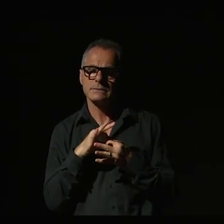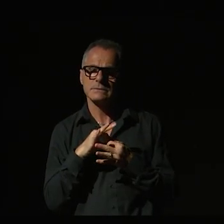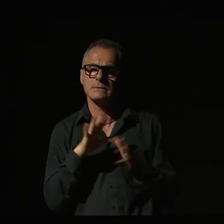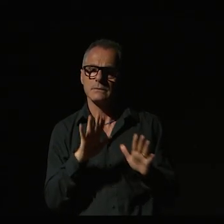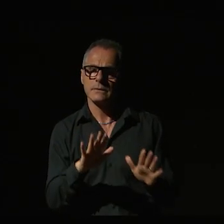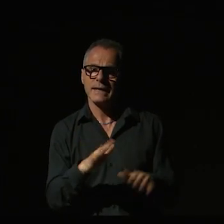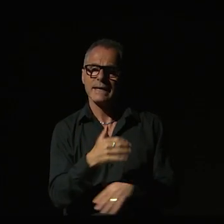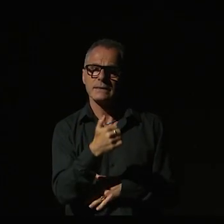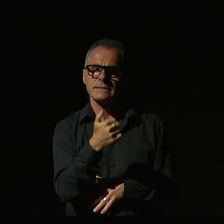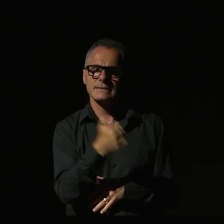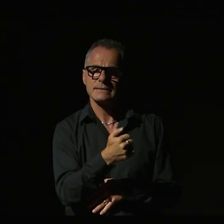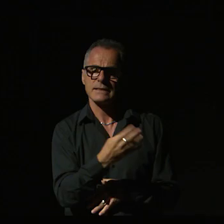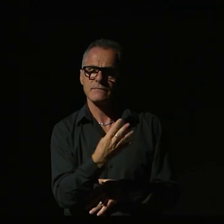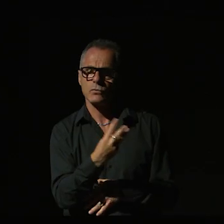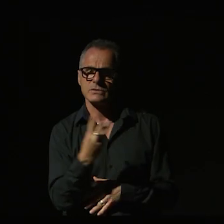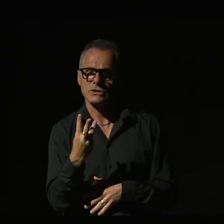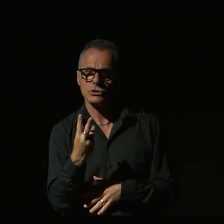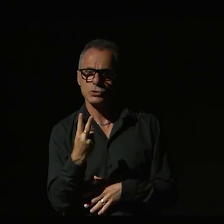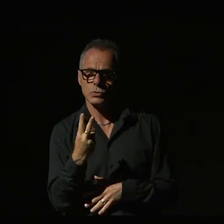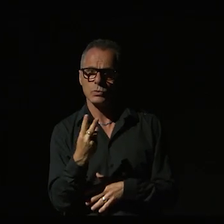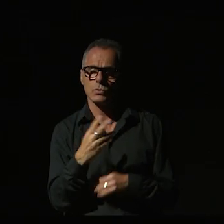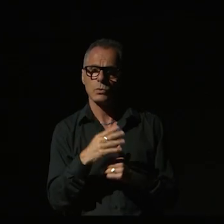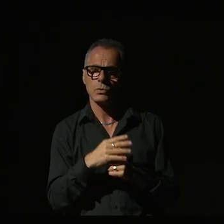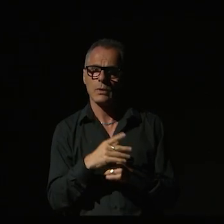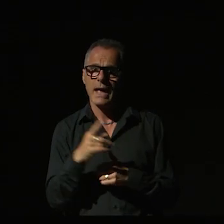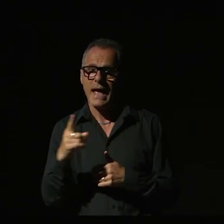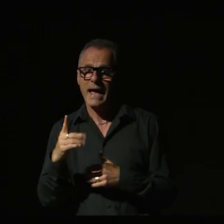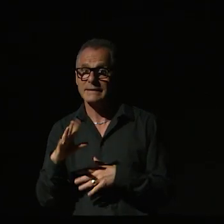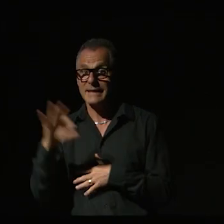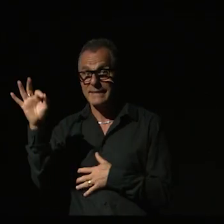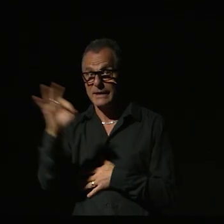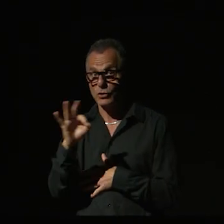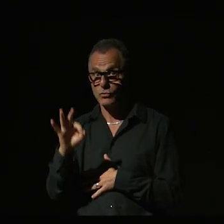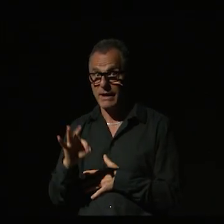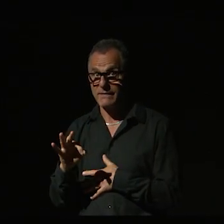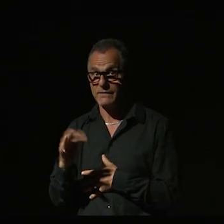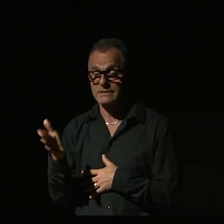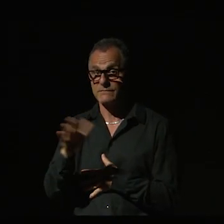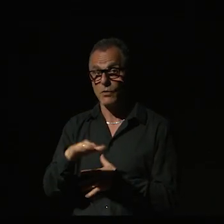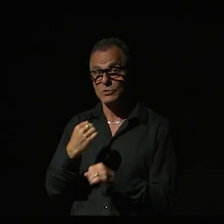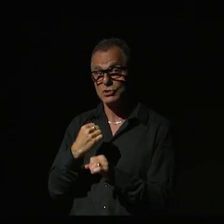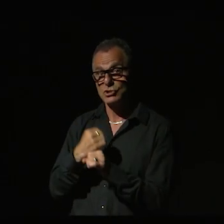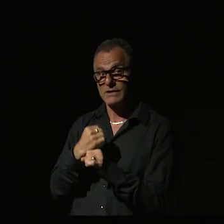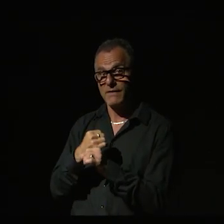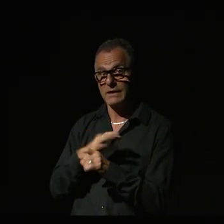And then again in these engravings made by Giovanni Volpato. Interestingly,